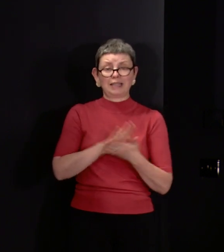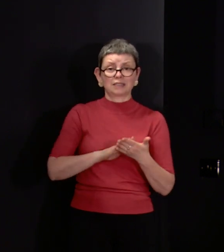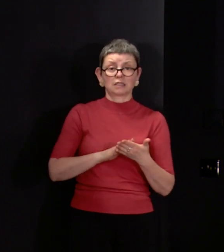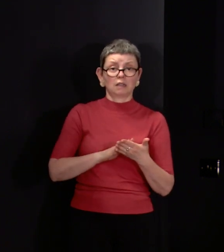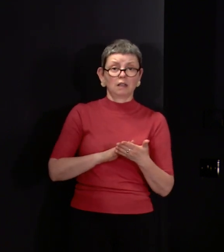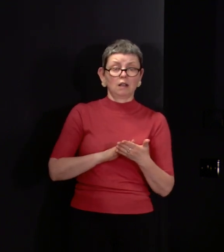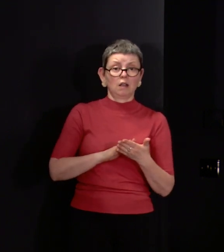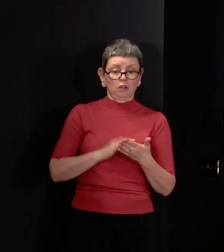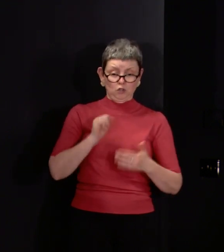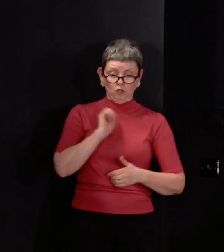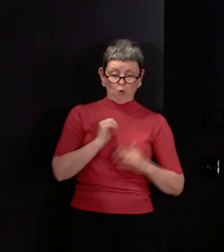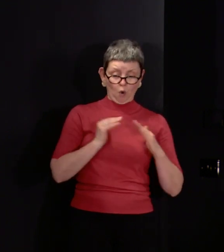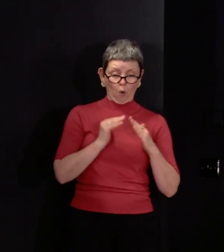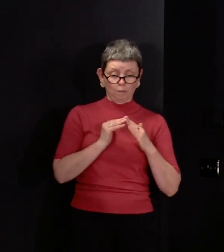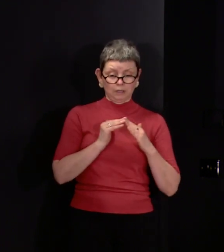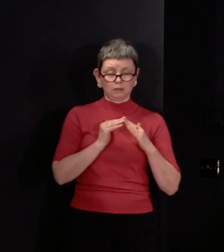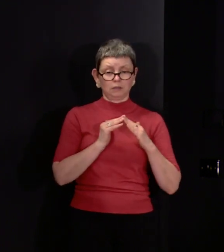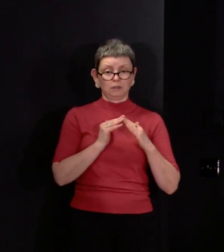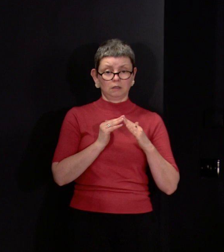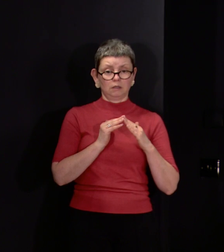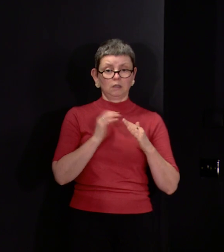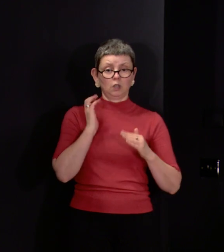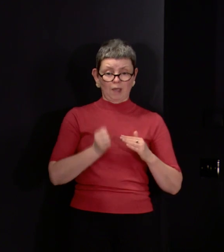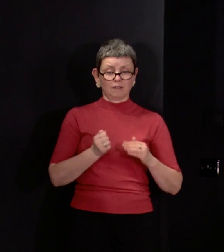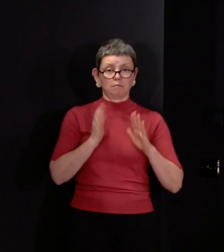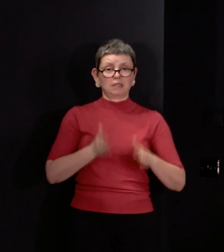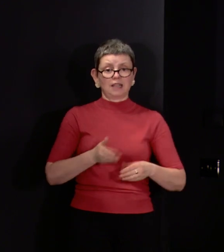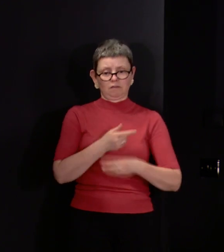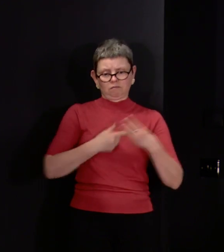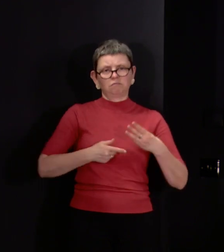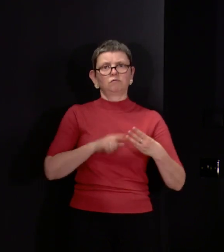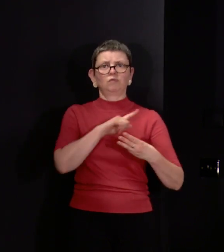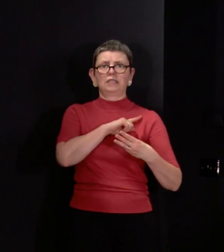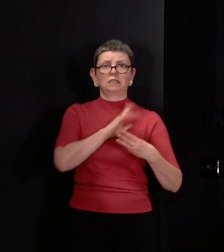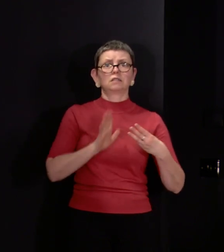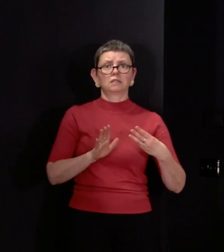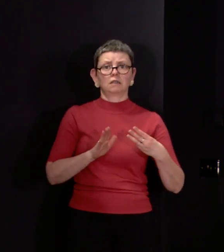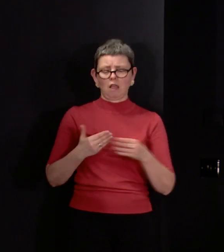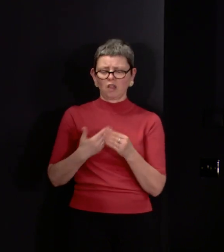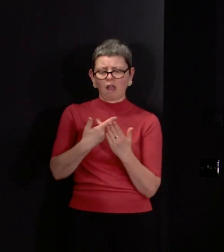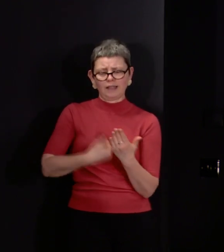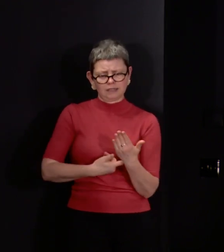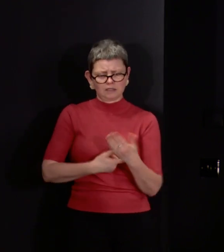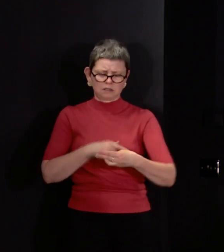have a reasonable excuse and I think the guidance gives you some indication of what the reasonable